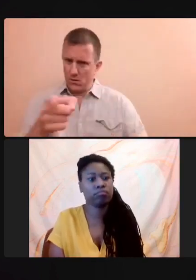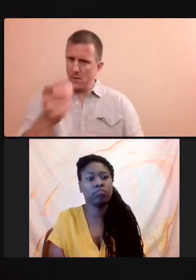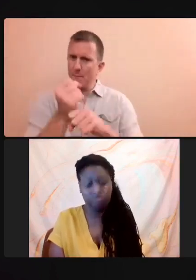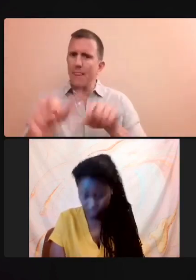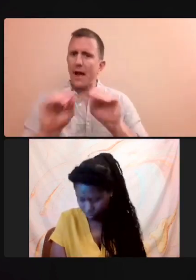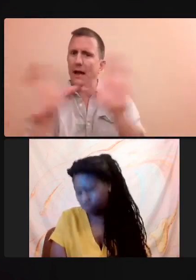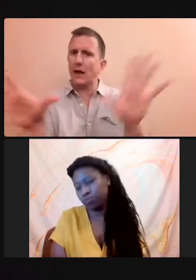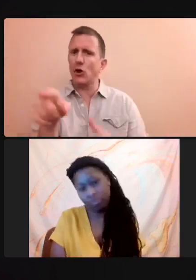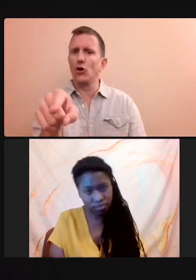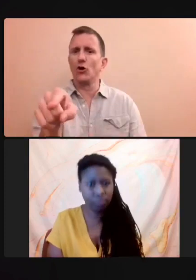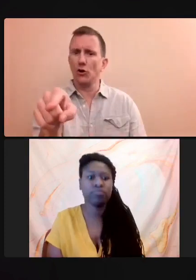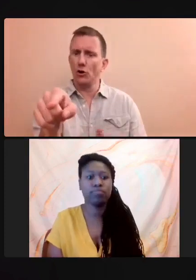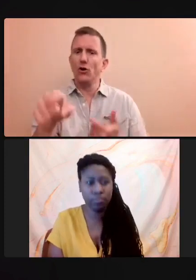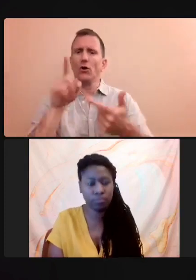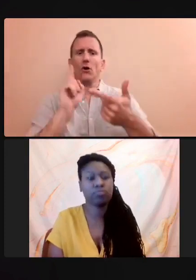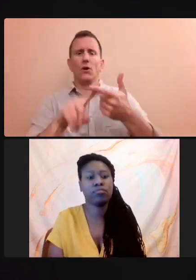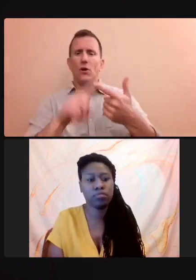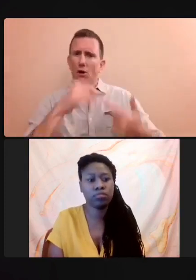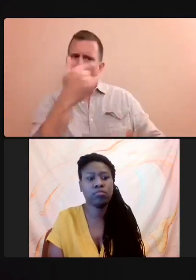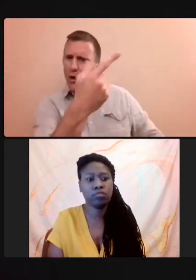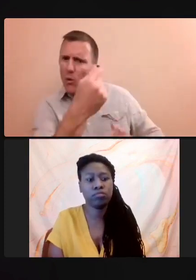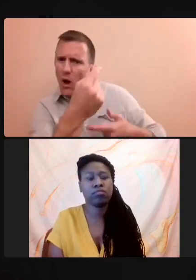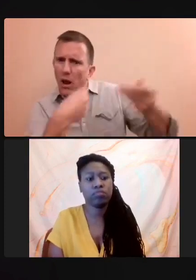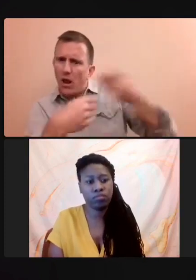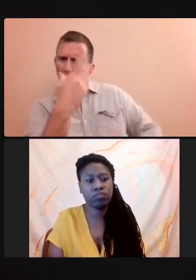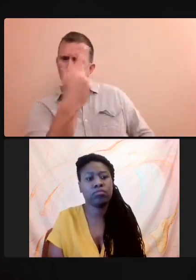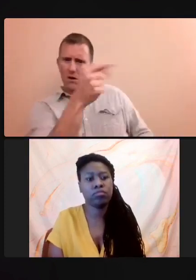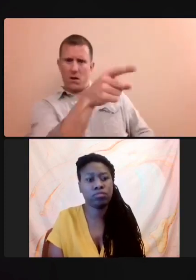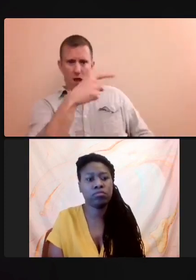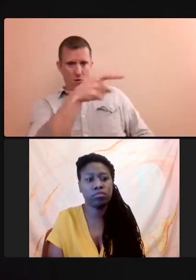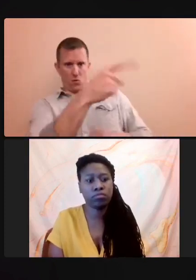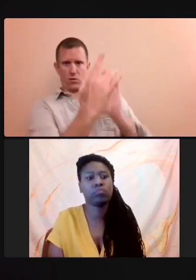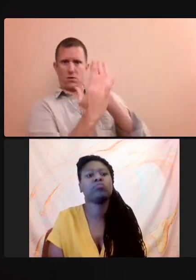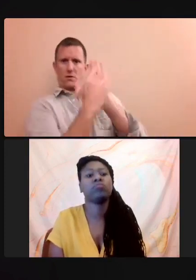interpreting students who ask a deaf person to mentor them